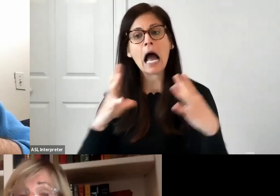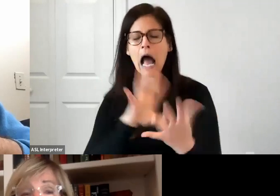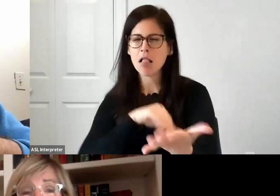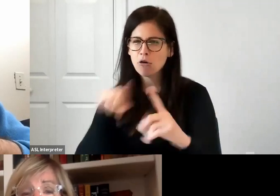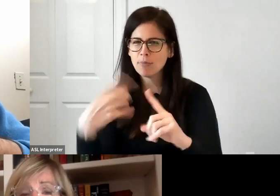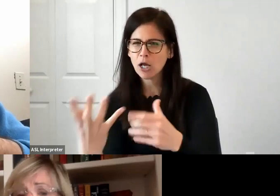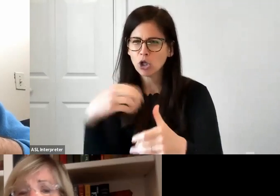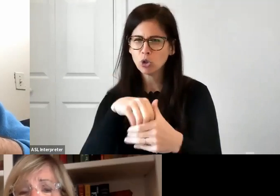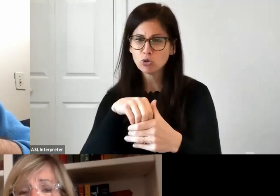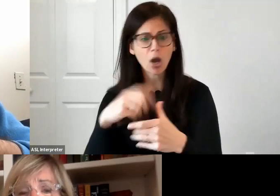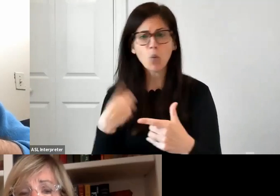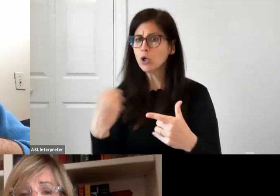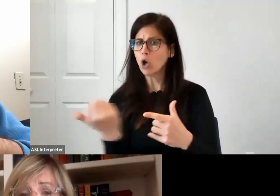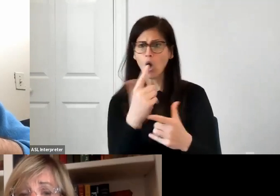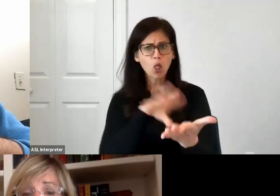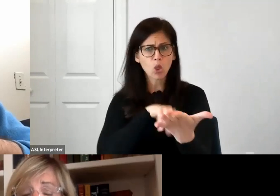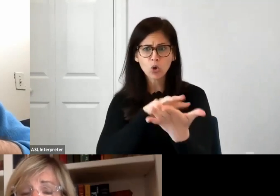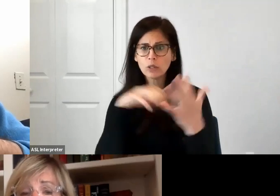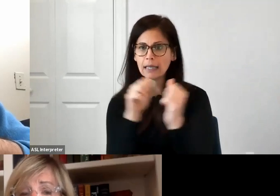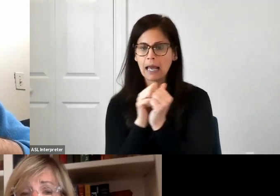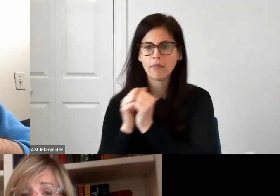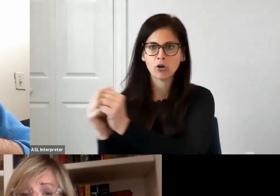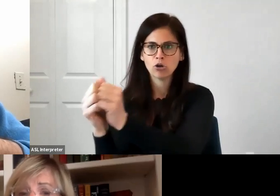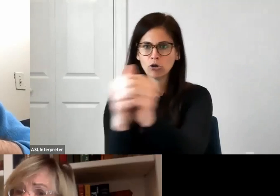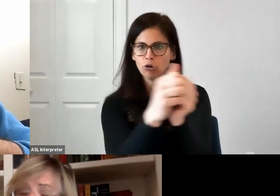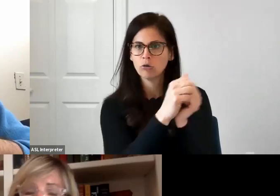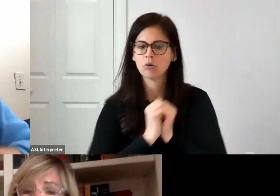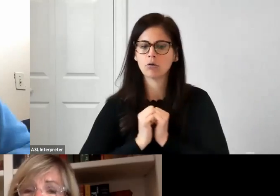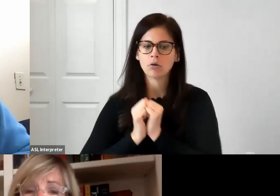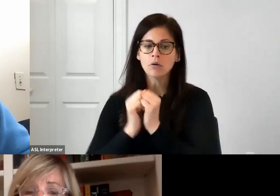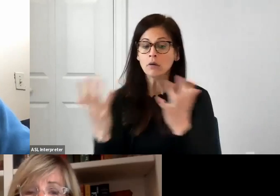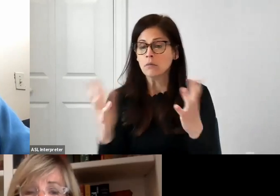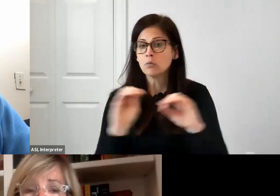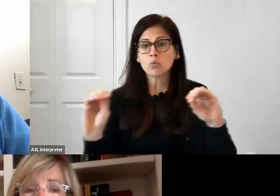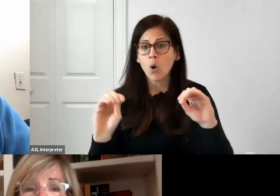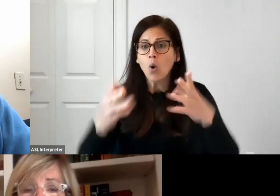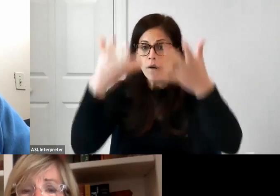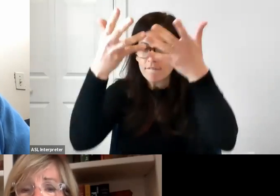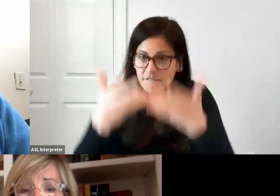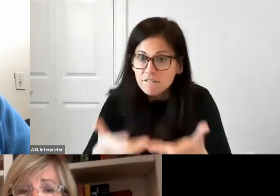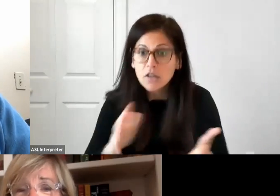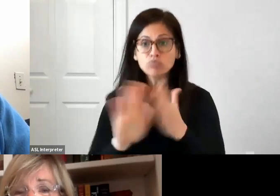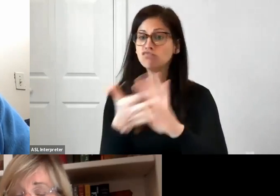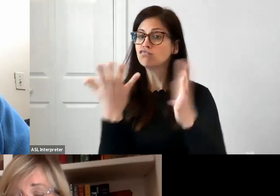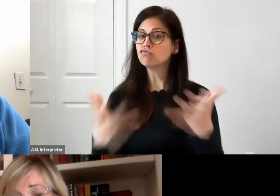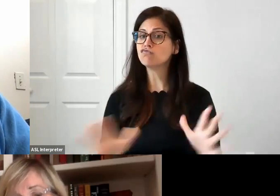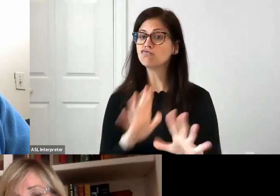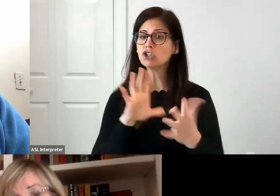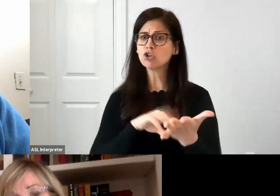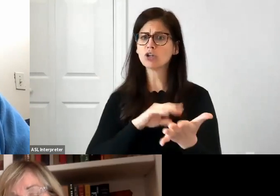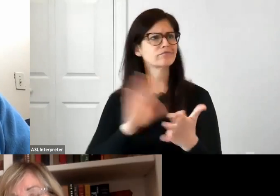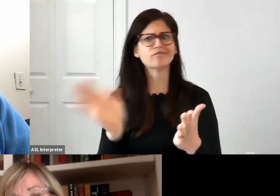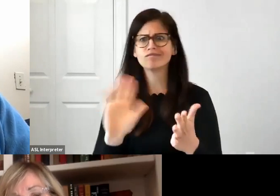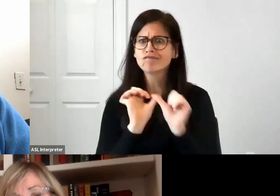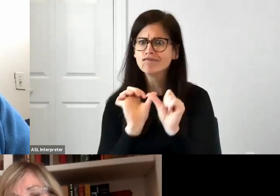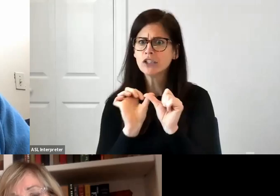we're all learners, we're all learning together, again, there's no finished learning, it's all continuous learning, and, Charles,